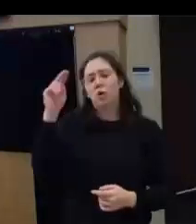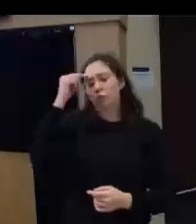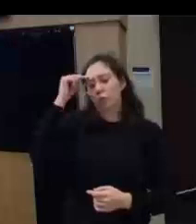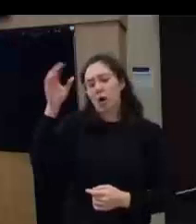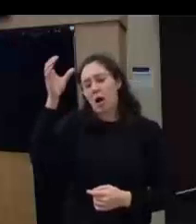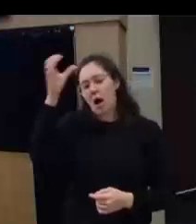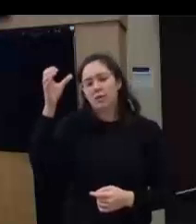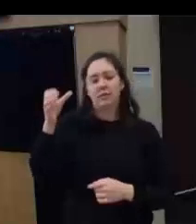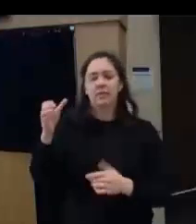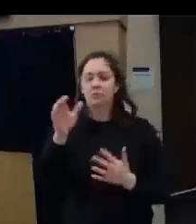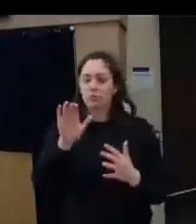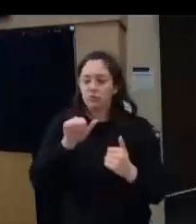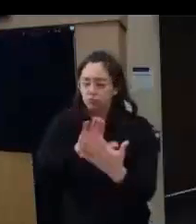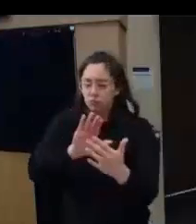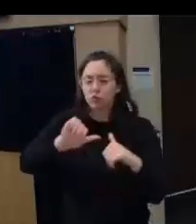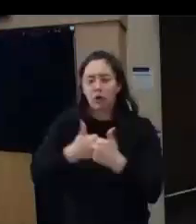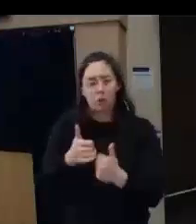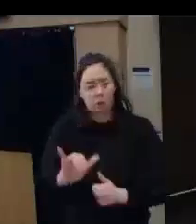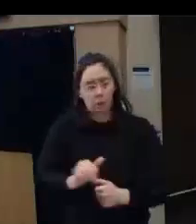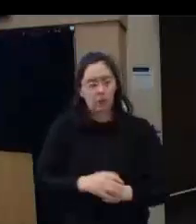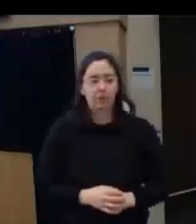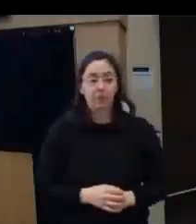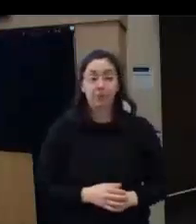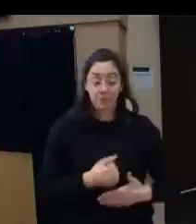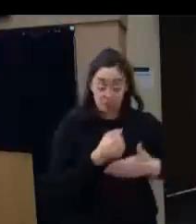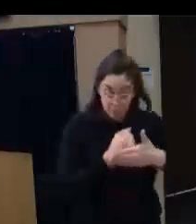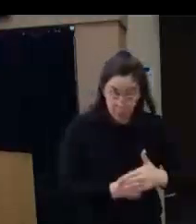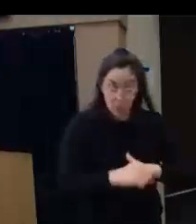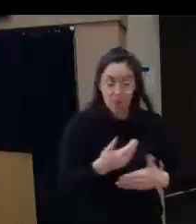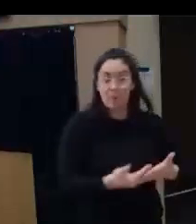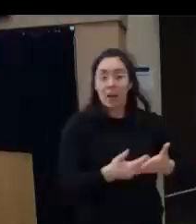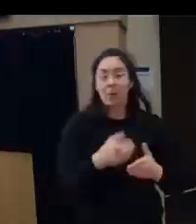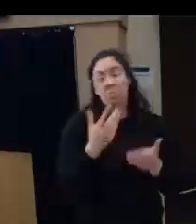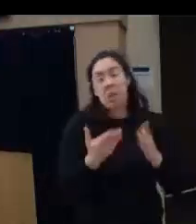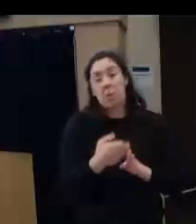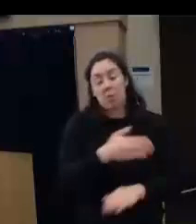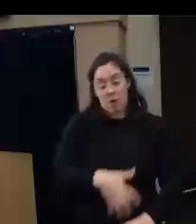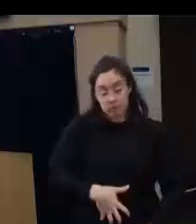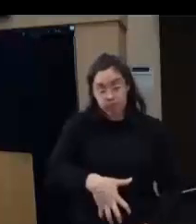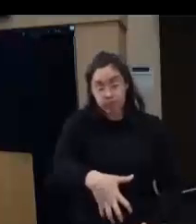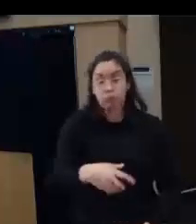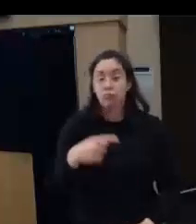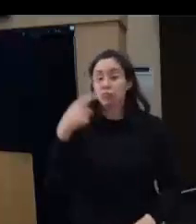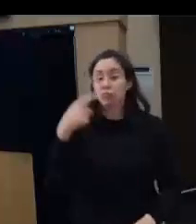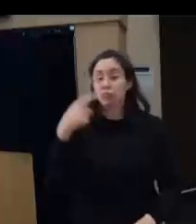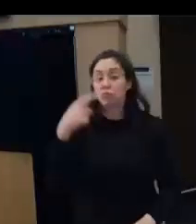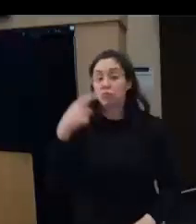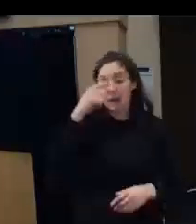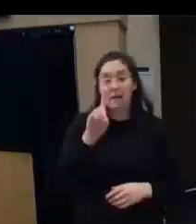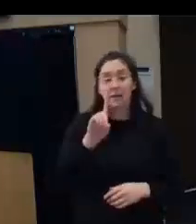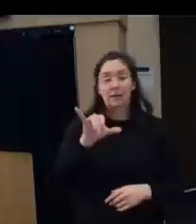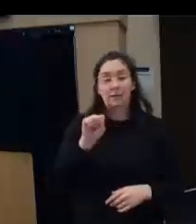the lifespan so in infancy um even pre-birth uh brain dysmaturation there's fetal cyanosis and